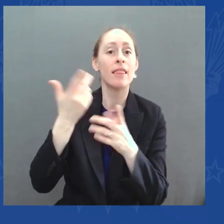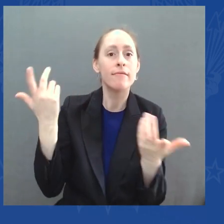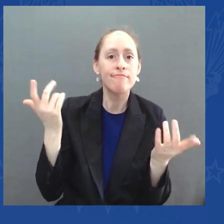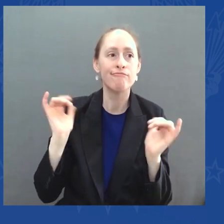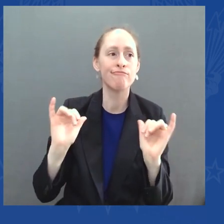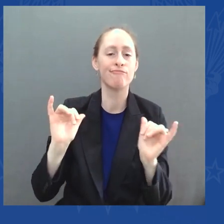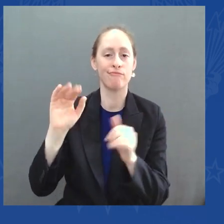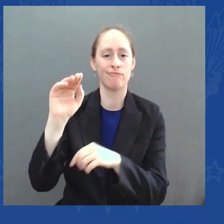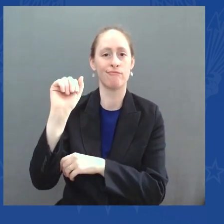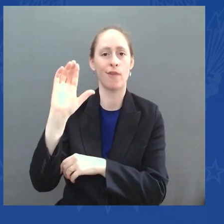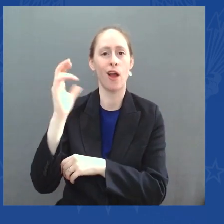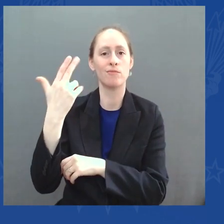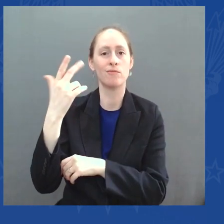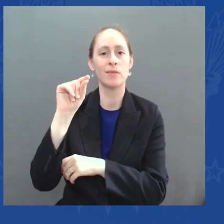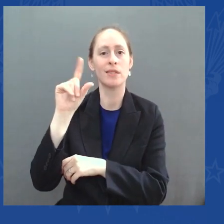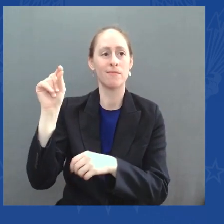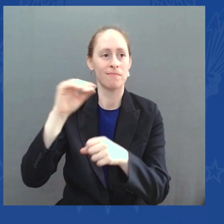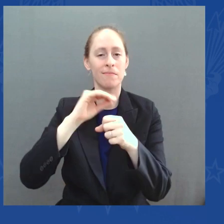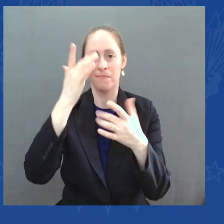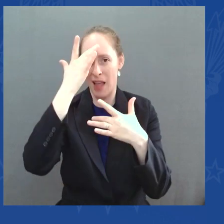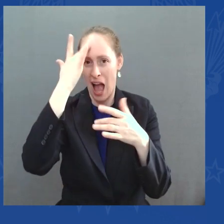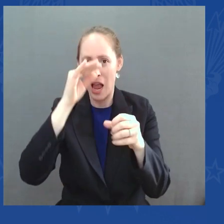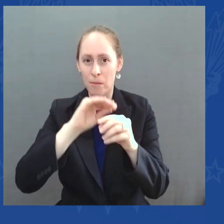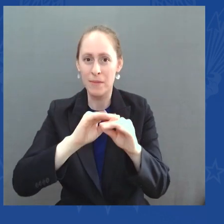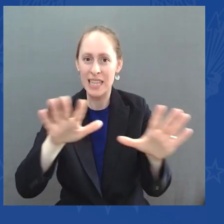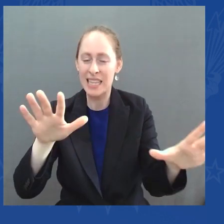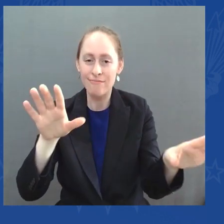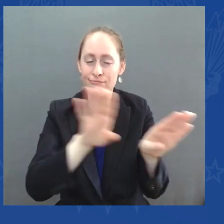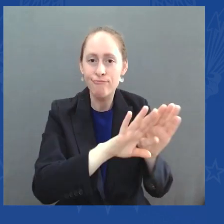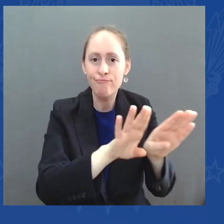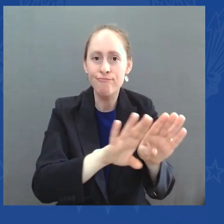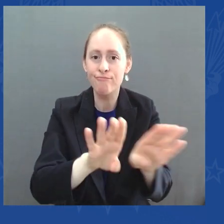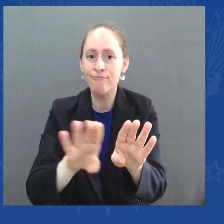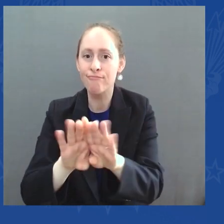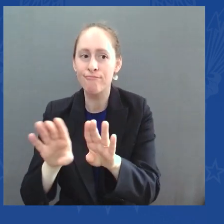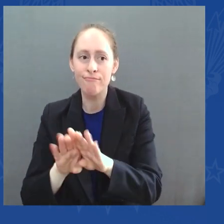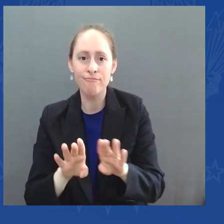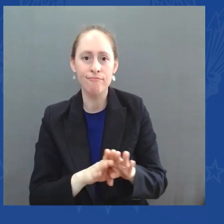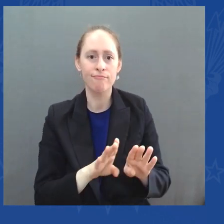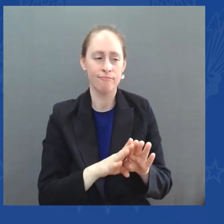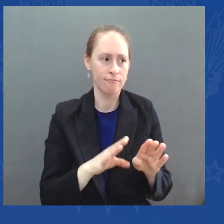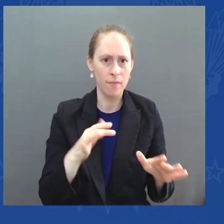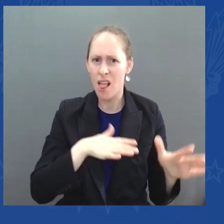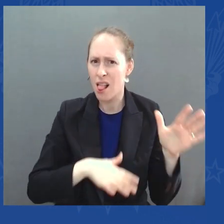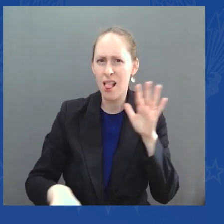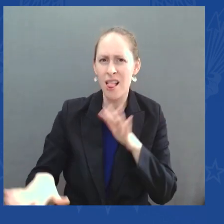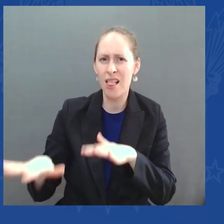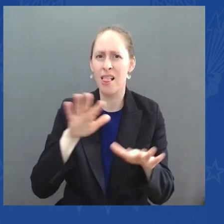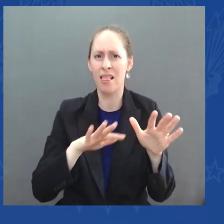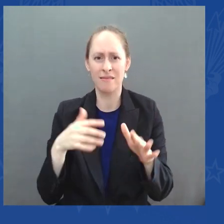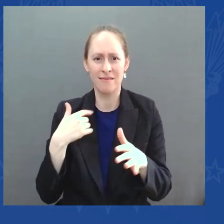At the time, I was also a new mom and worried about how I would support my family. I knew I had to make a career change.